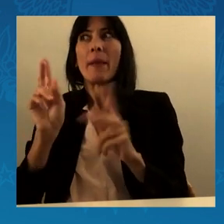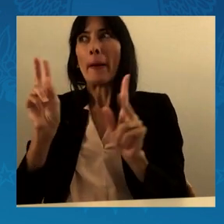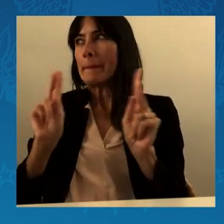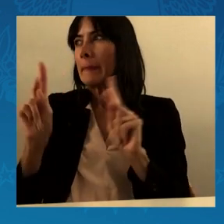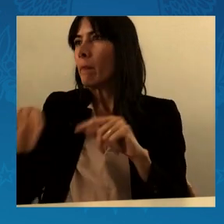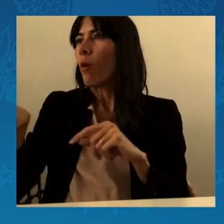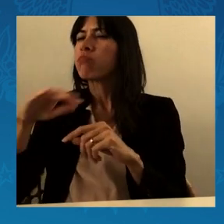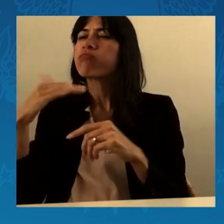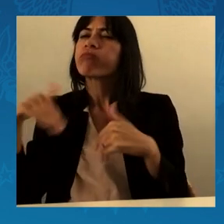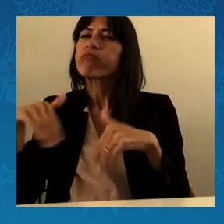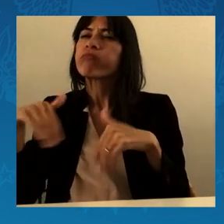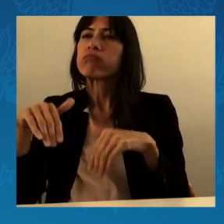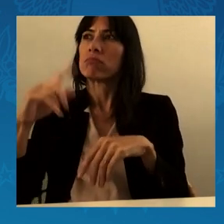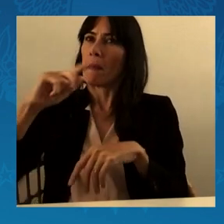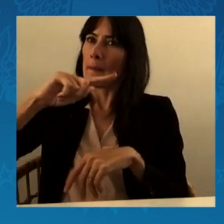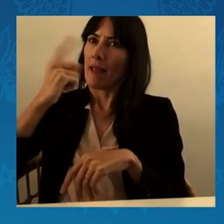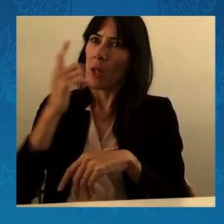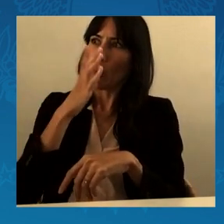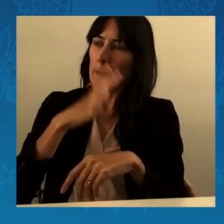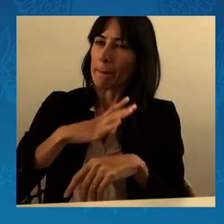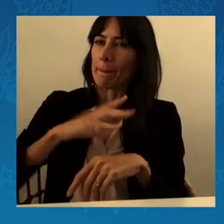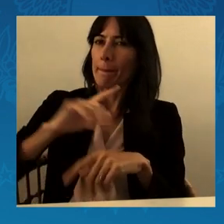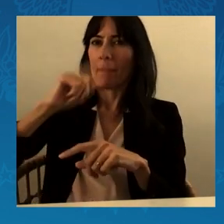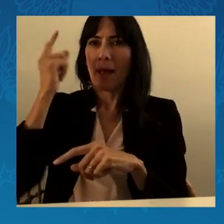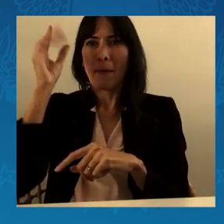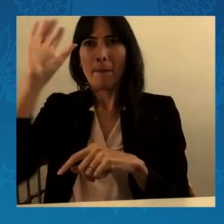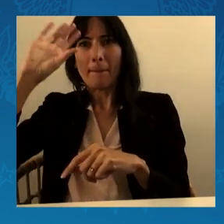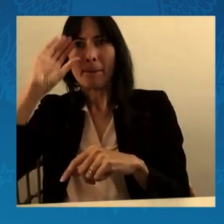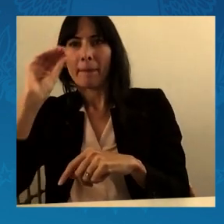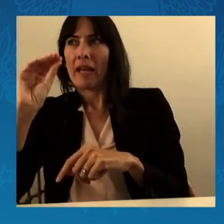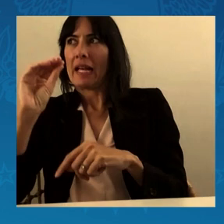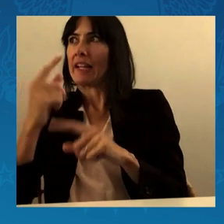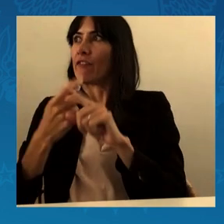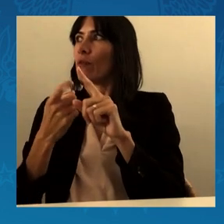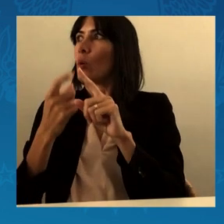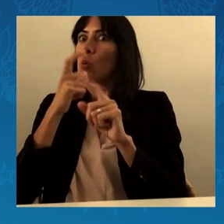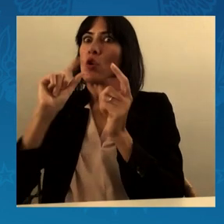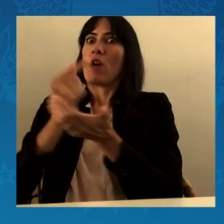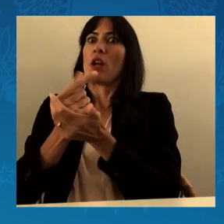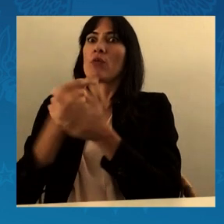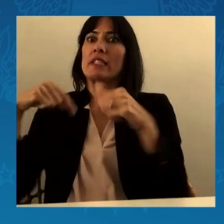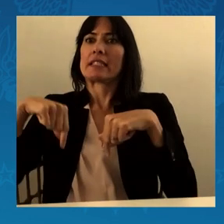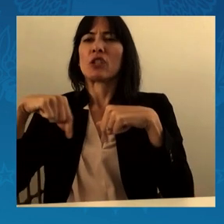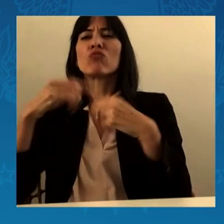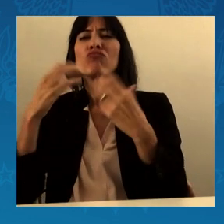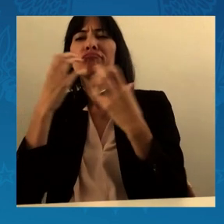that's coming out of universities just above all. The Vice President: It's a strong legacy.